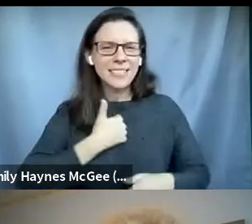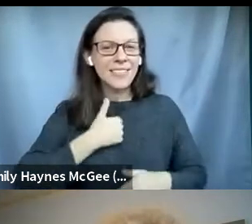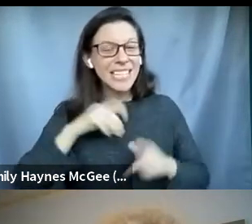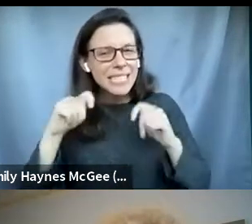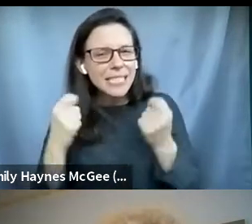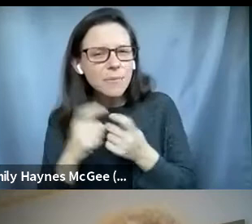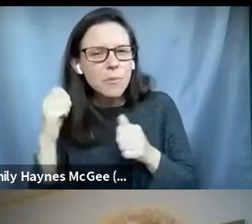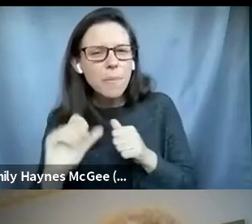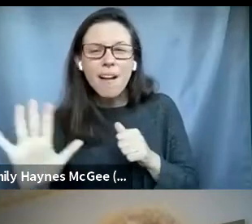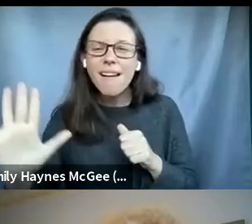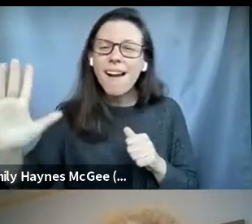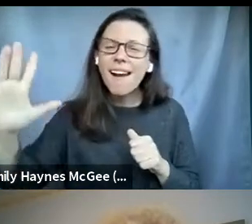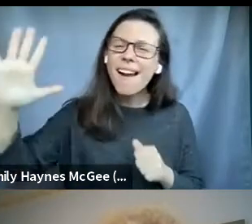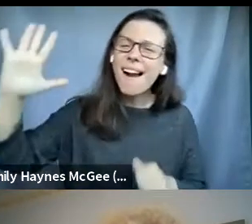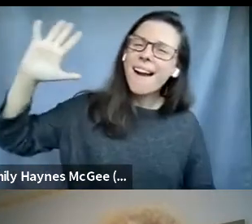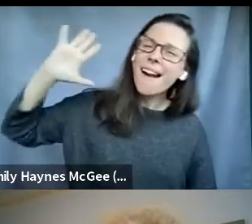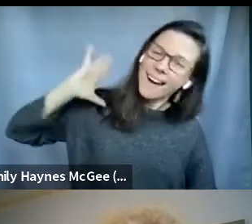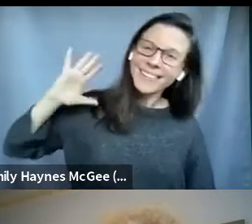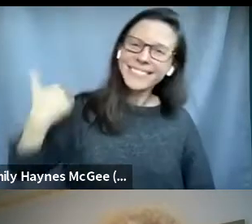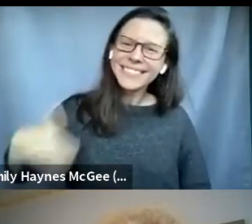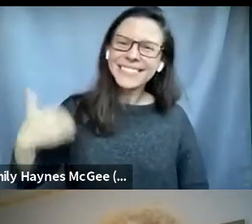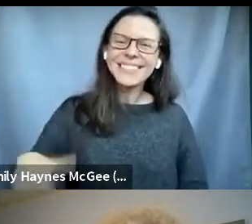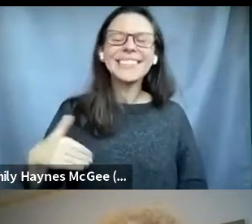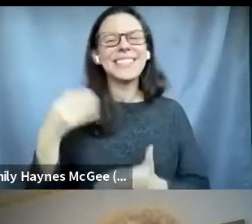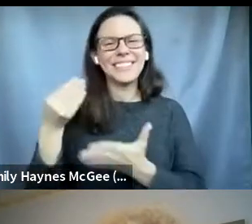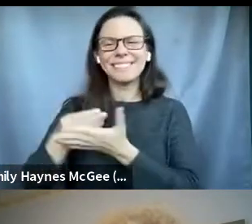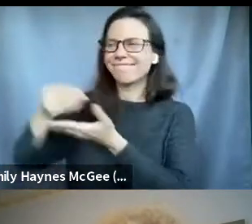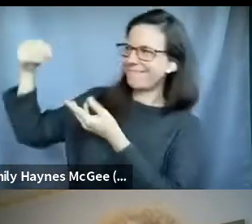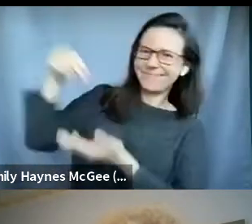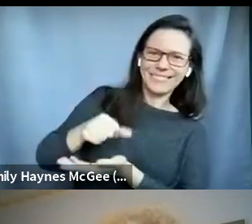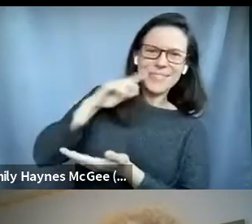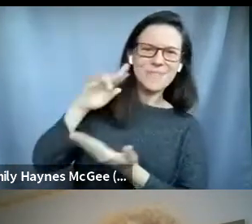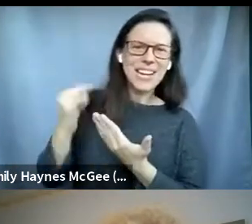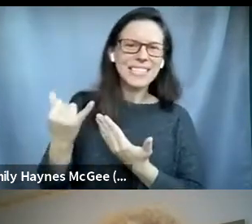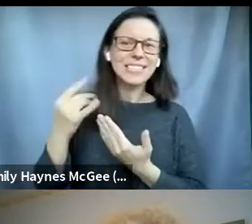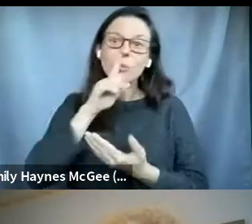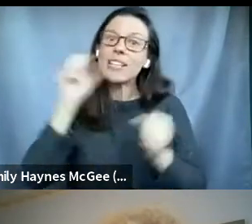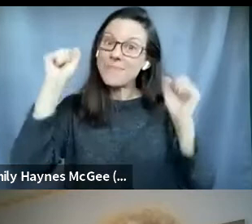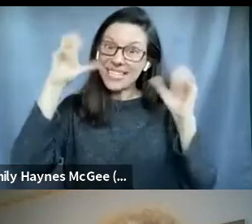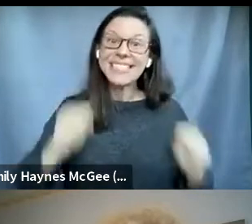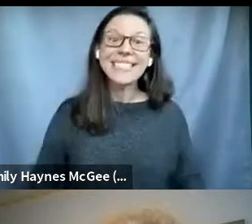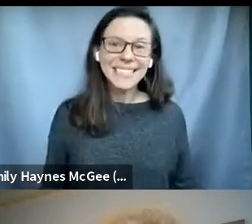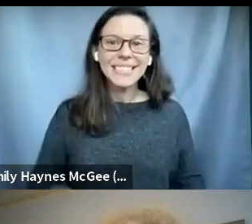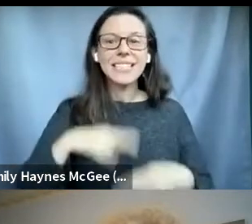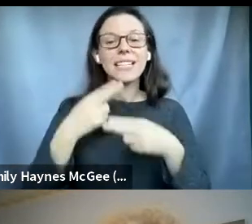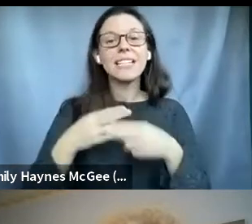far ago, we were funded a project which was really amazing called De capin, healing the